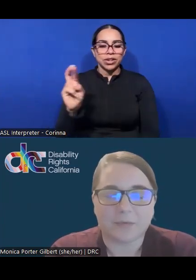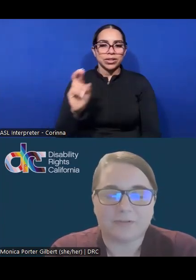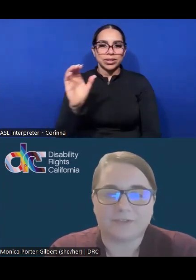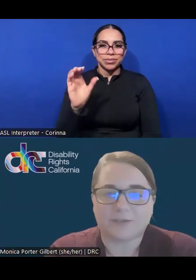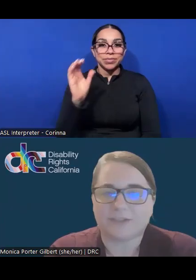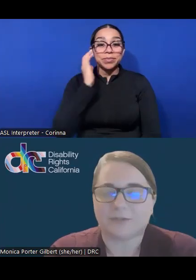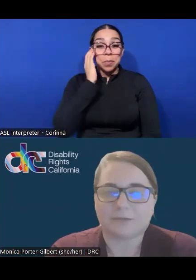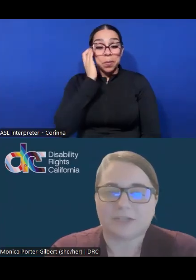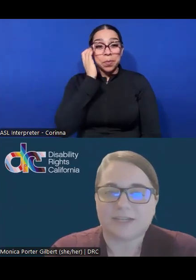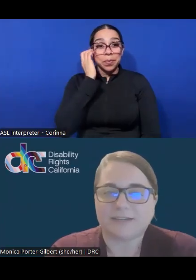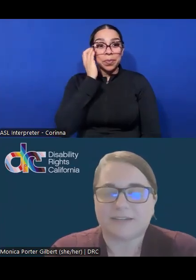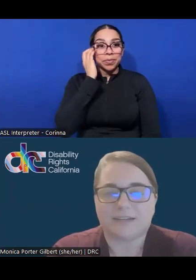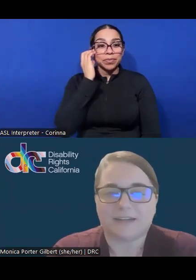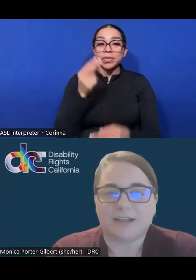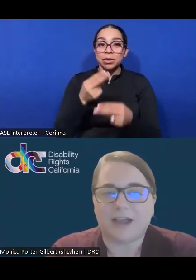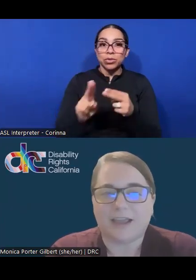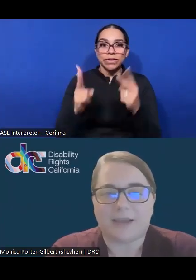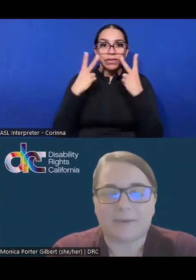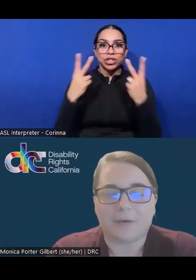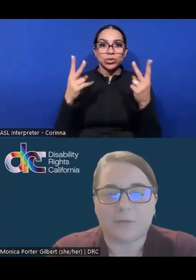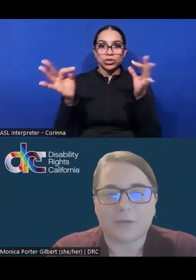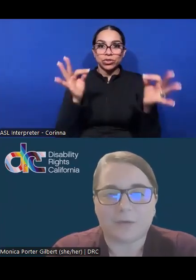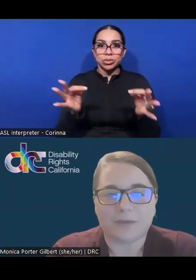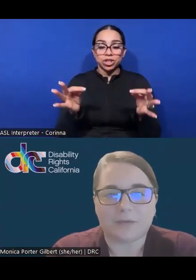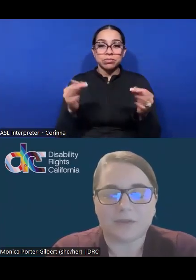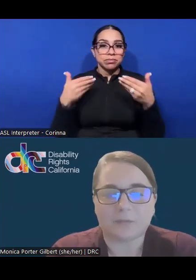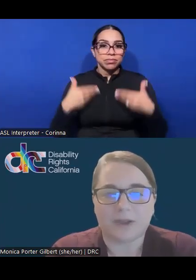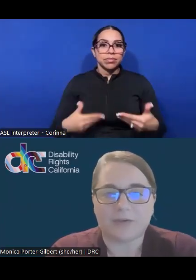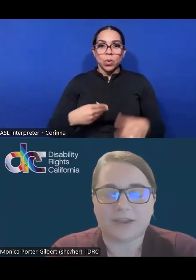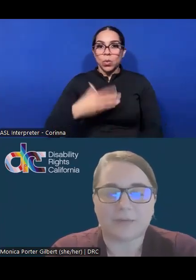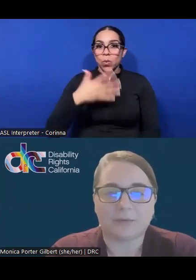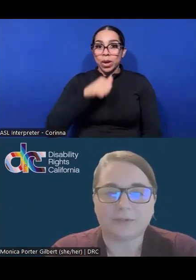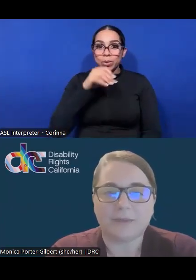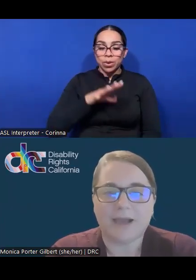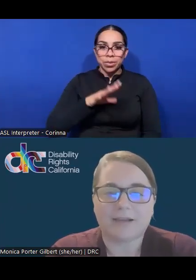A brief visual description I am a white woman with brown hair pulled back.